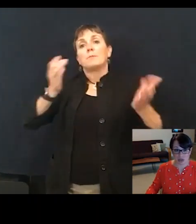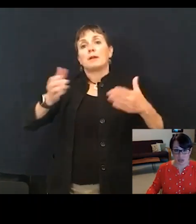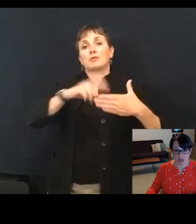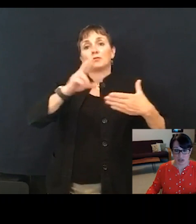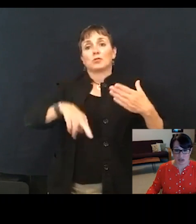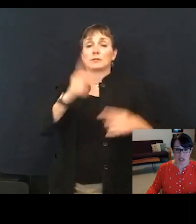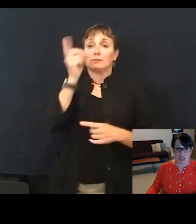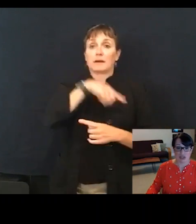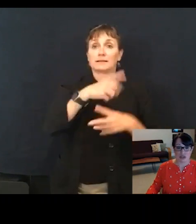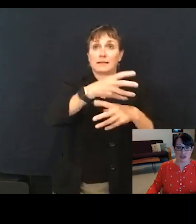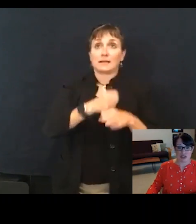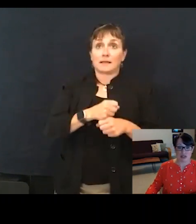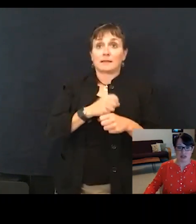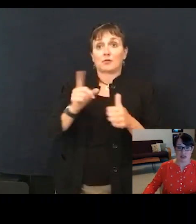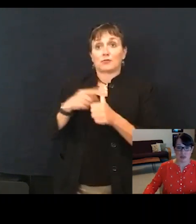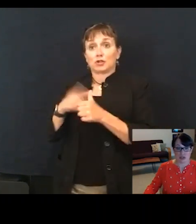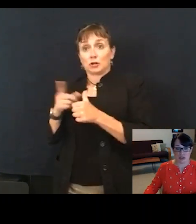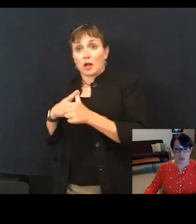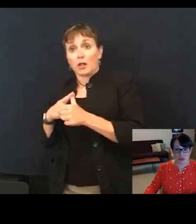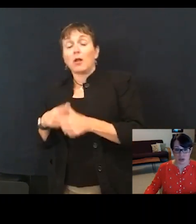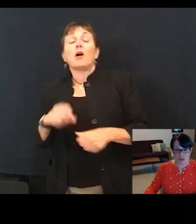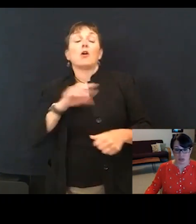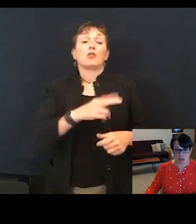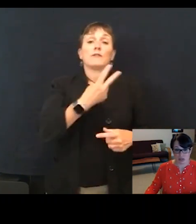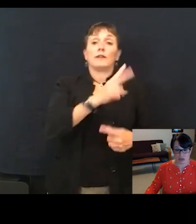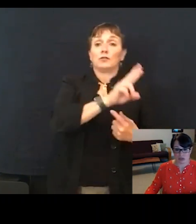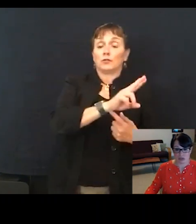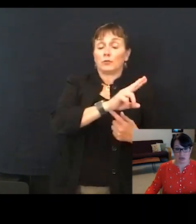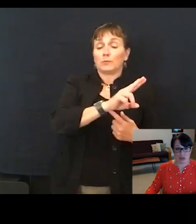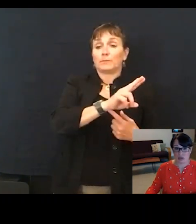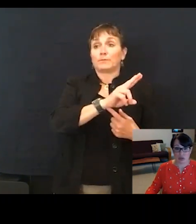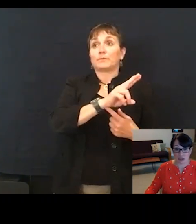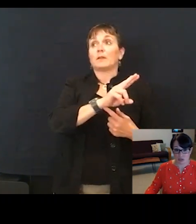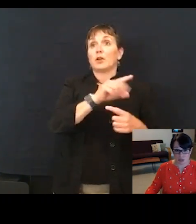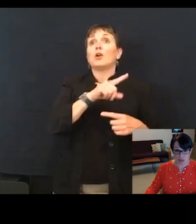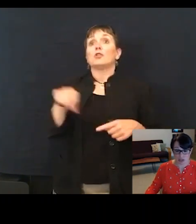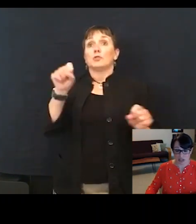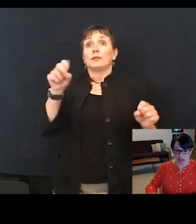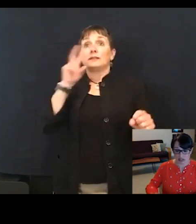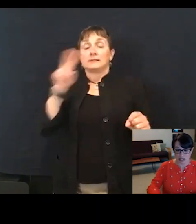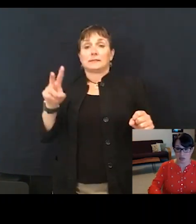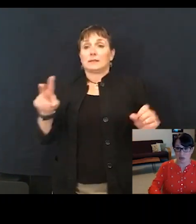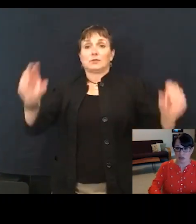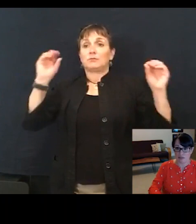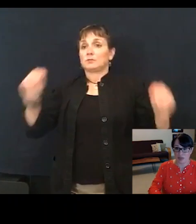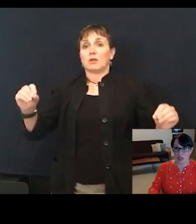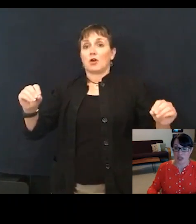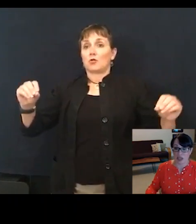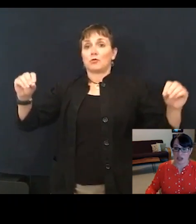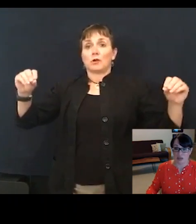vectors, you can see that there was no loss of retinal structure-- sorry, retinal function at this time point, and there